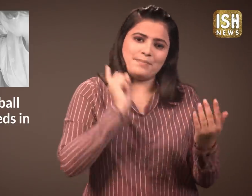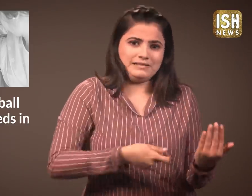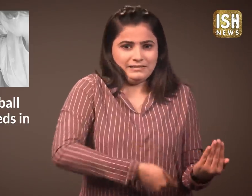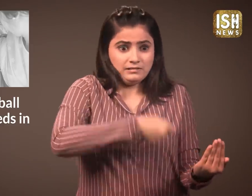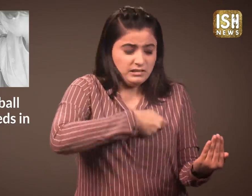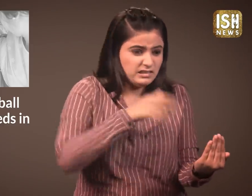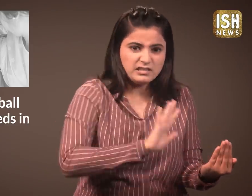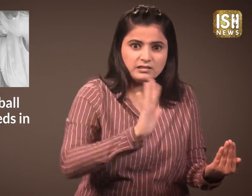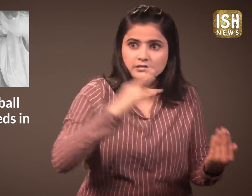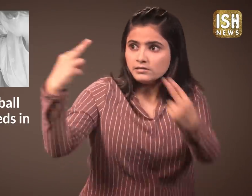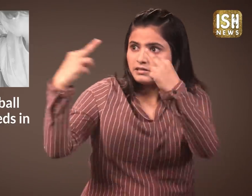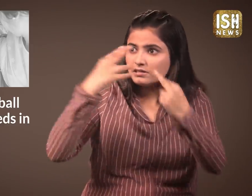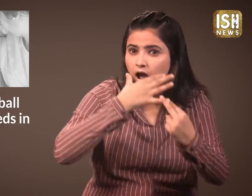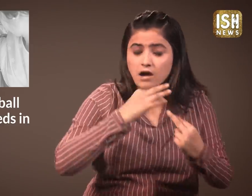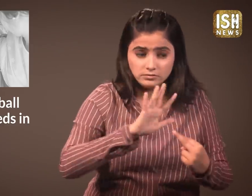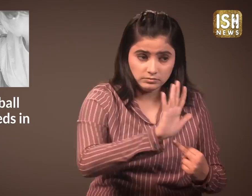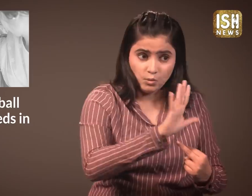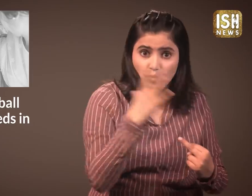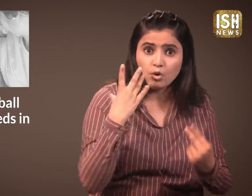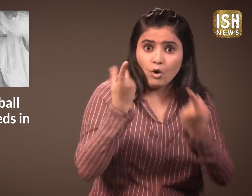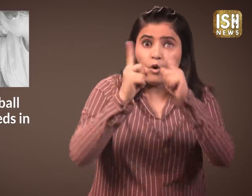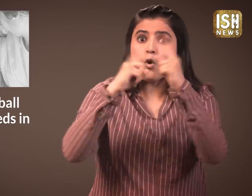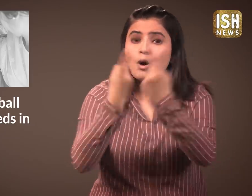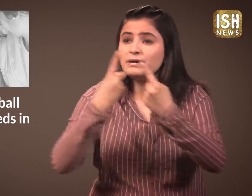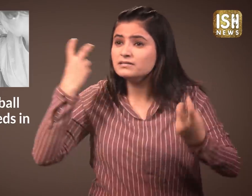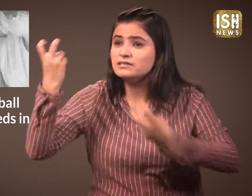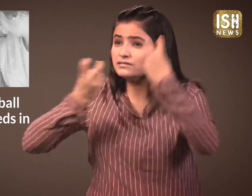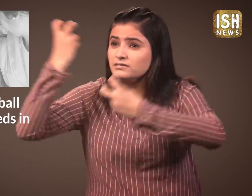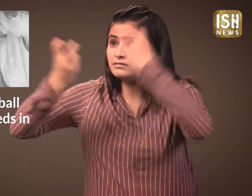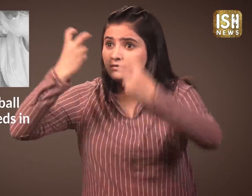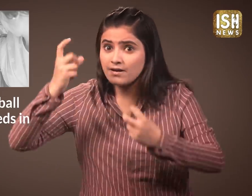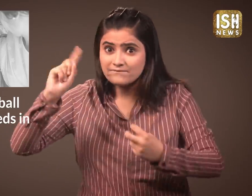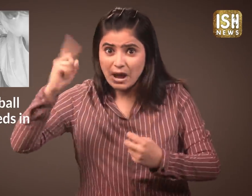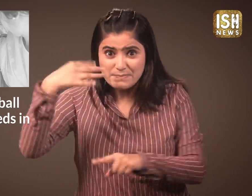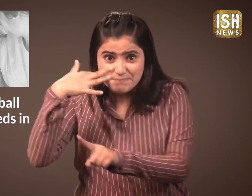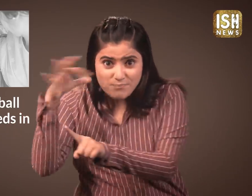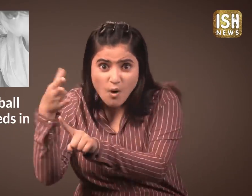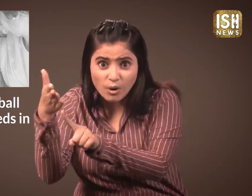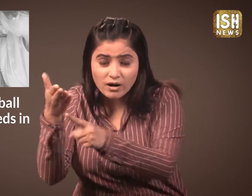This is why a woman needs to breastfeed. Should she go looking for a room? Is that important?